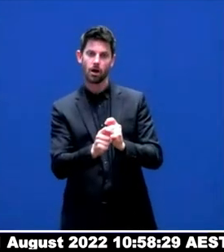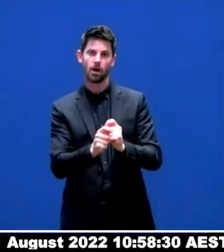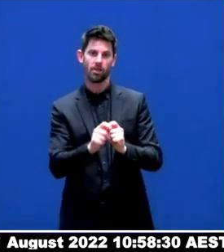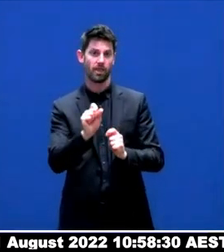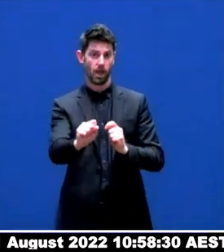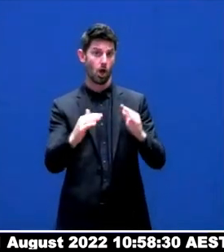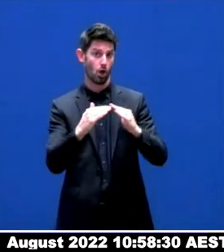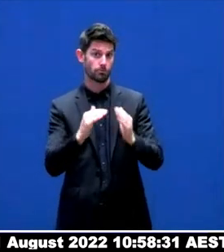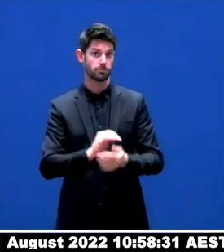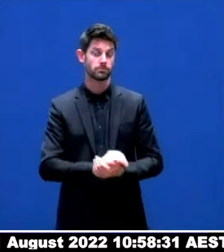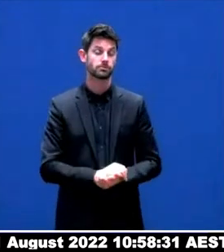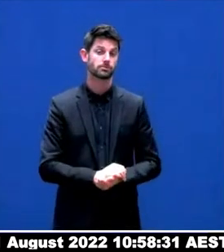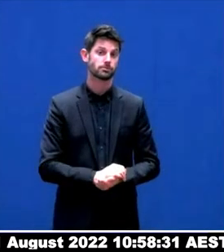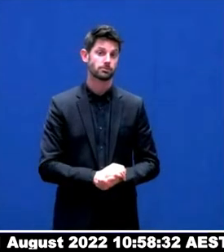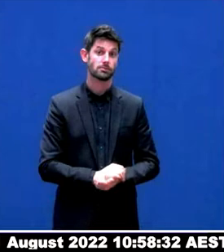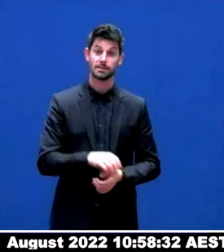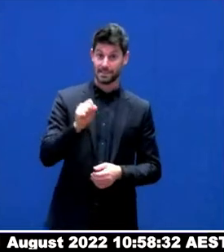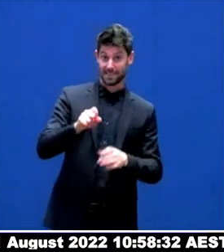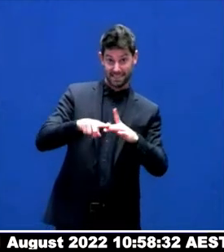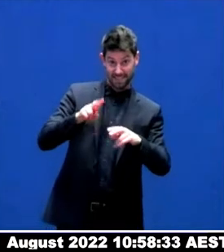If they are eligible under the NDIS.